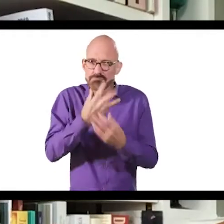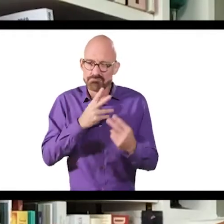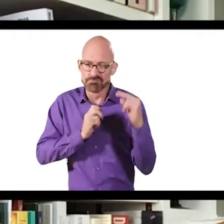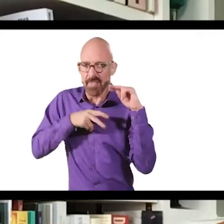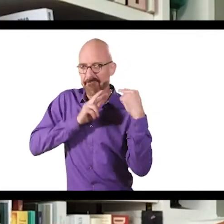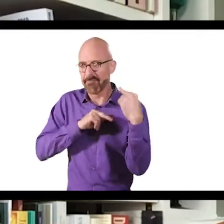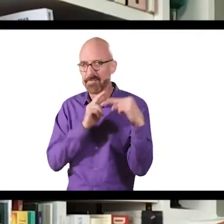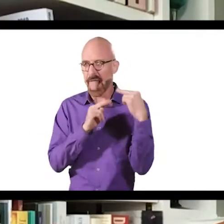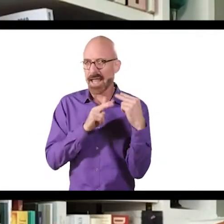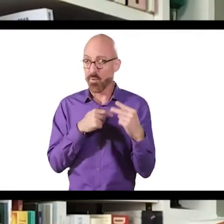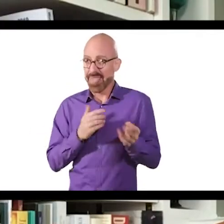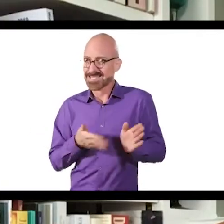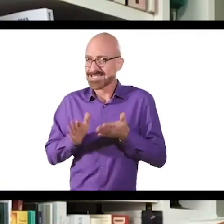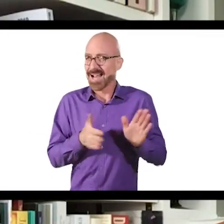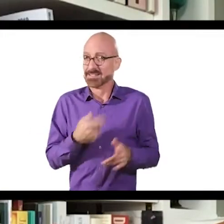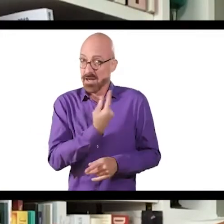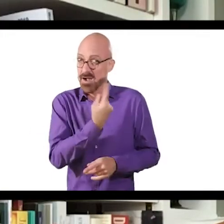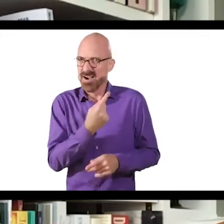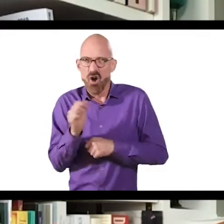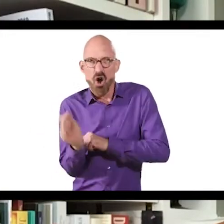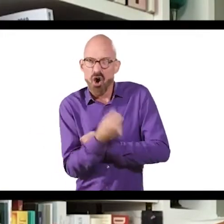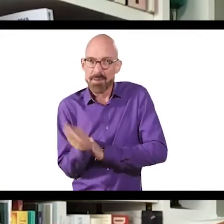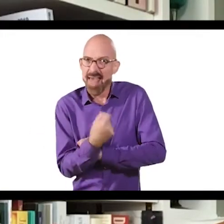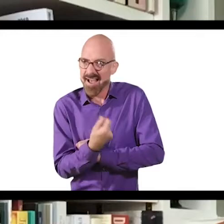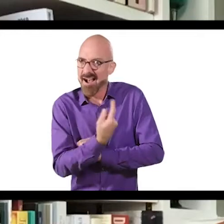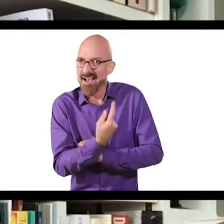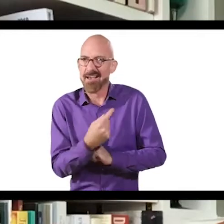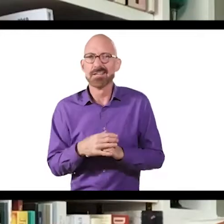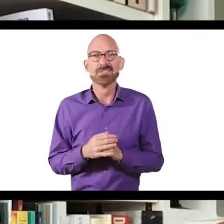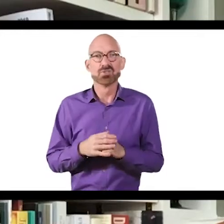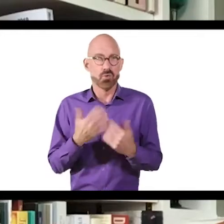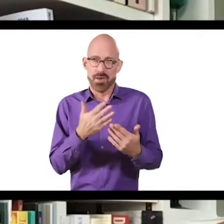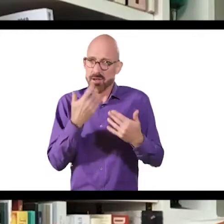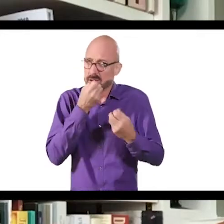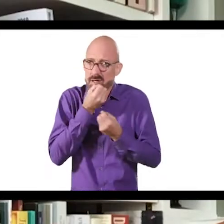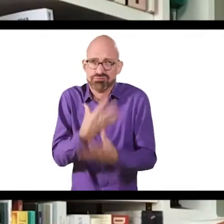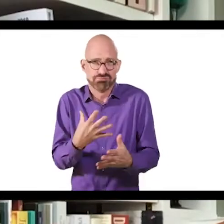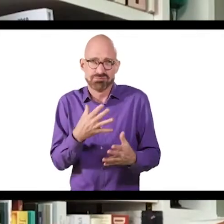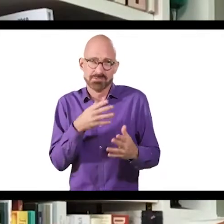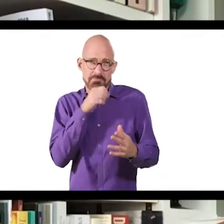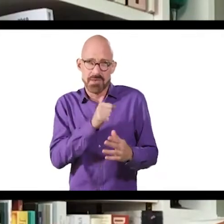He had the most… beautiful man. I was my early 20s, he was the same age great big Canadian blonde thing with